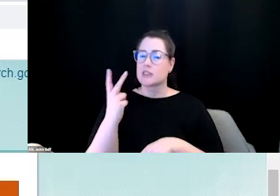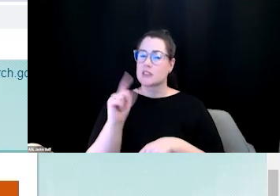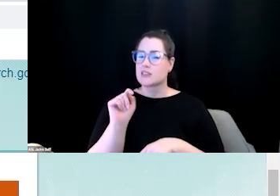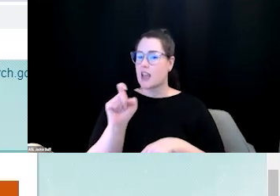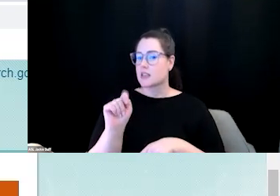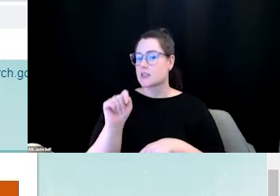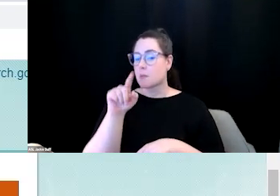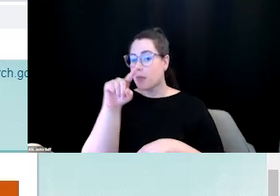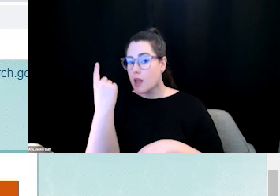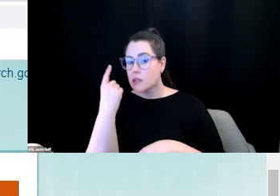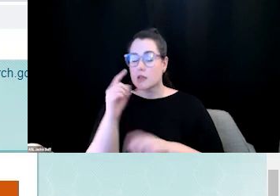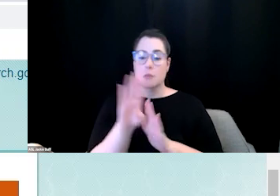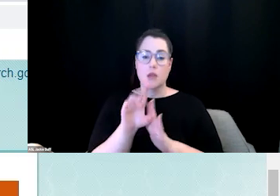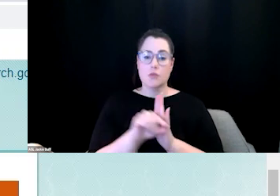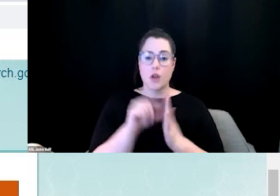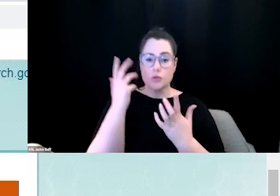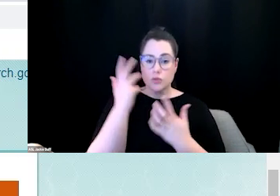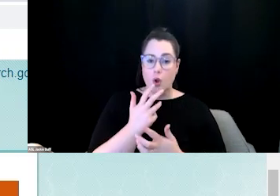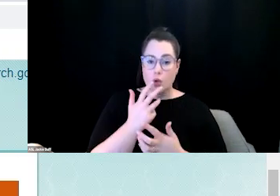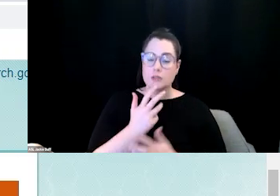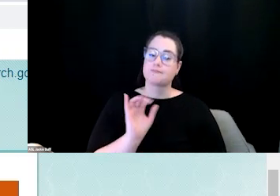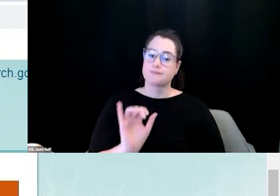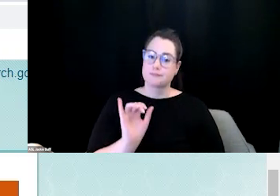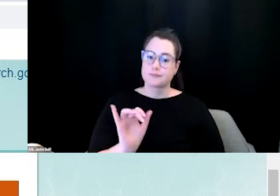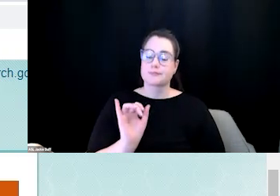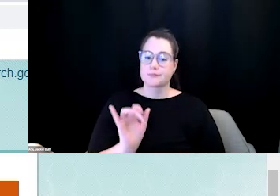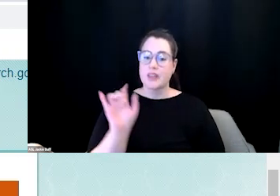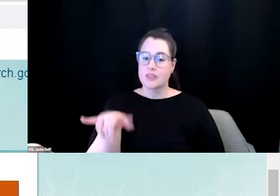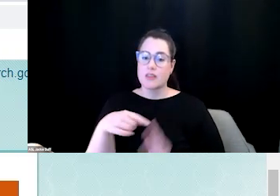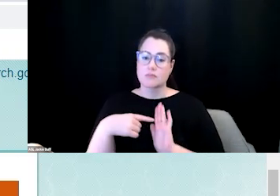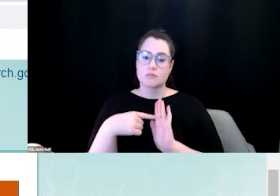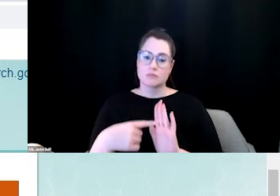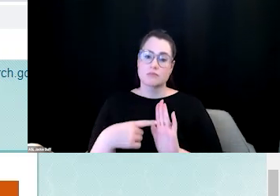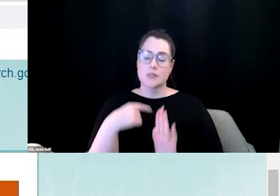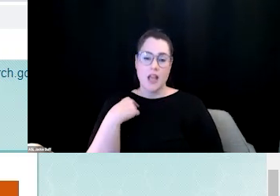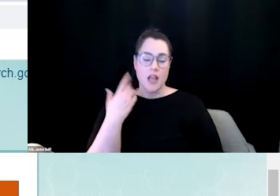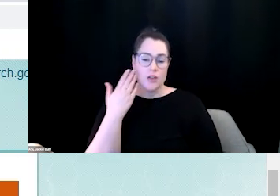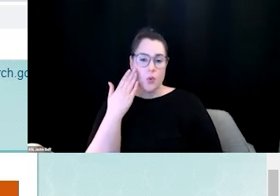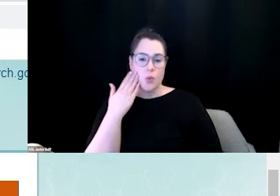and the background is dark navy, then it's a sign for me to know that it's been modified in Google Sheets.